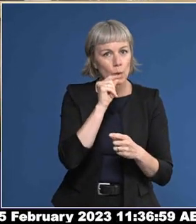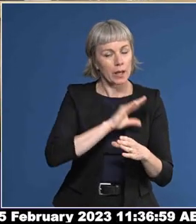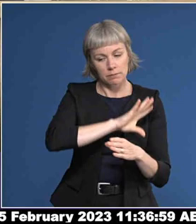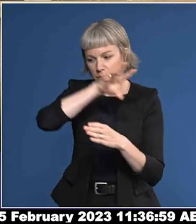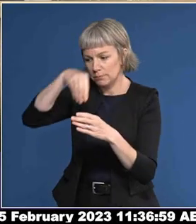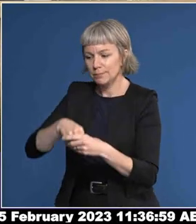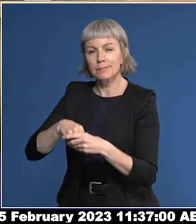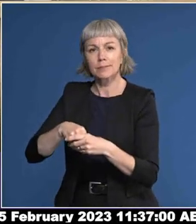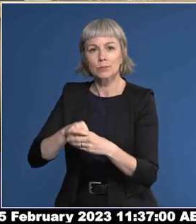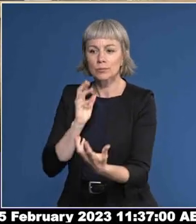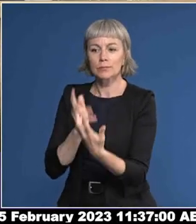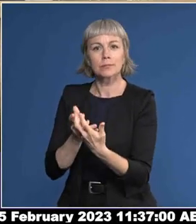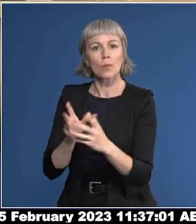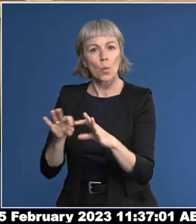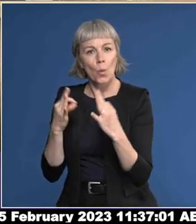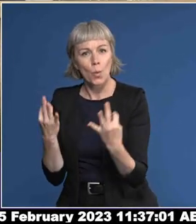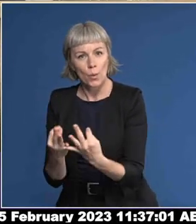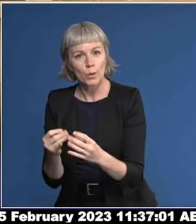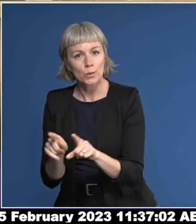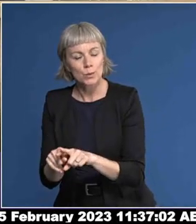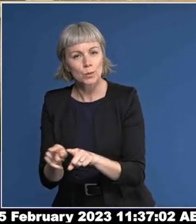There will always be other elements, though, that we would also want to bring into that.